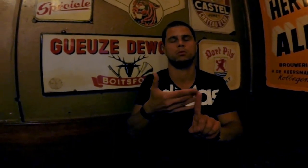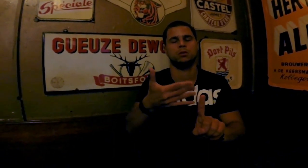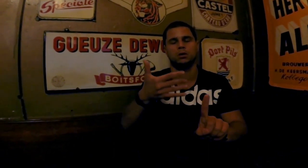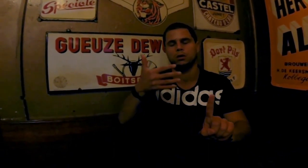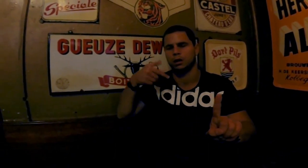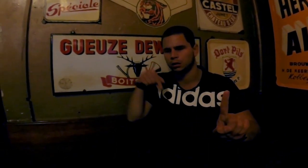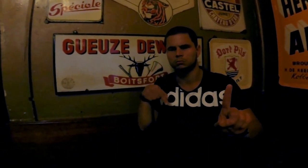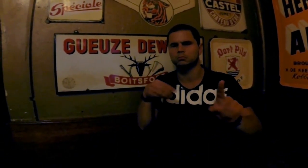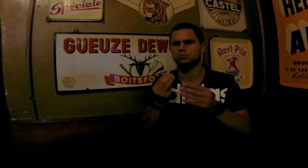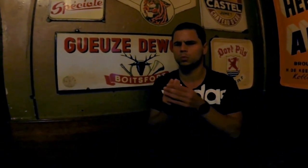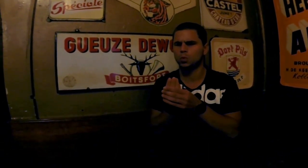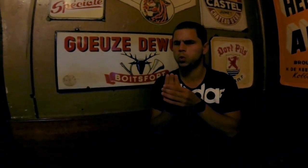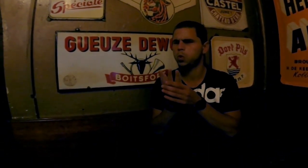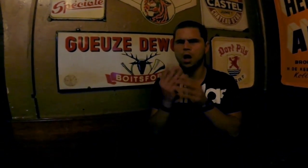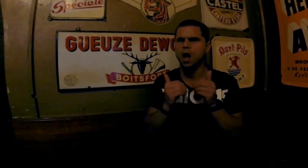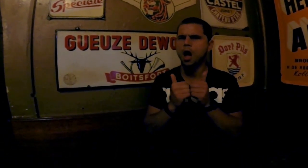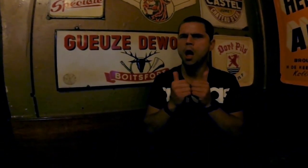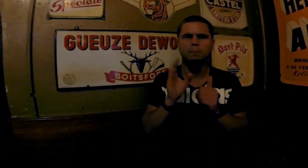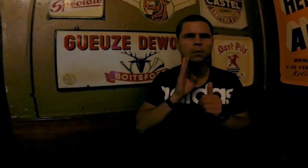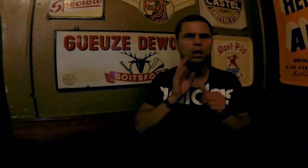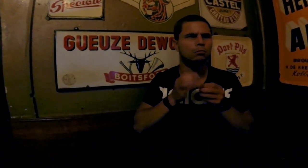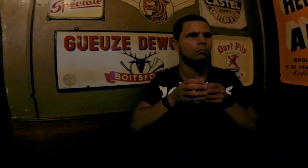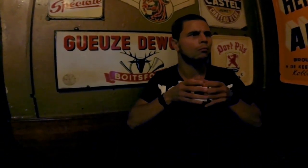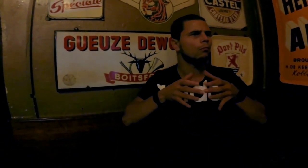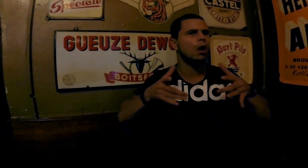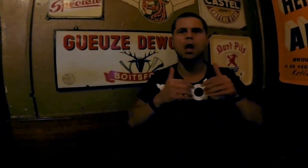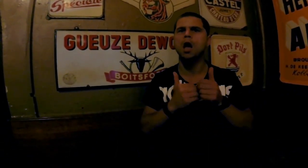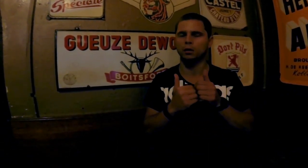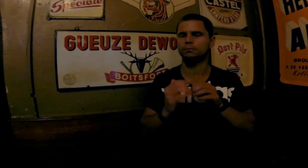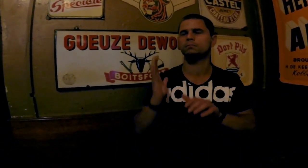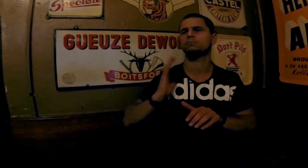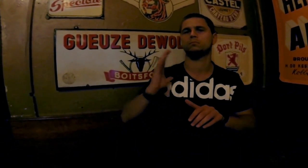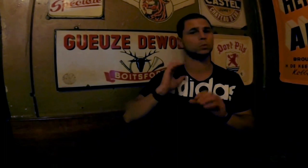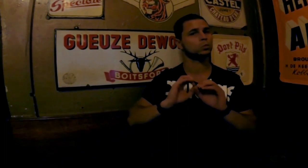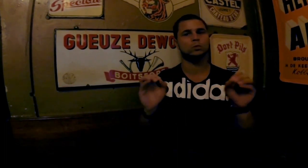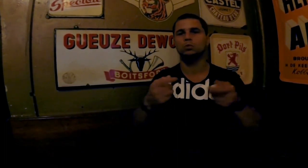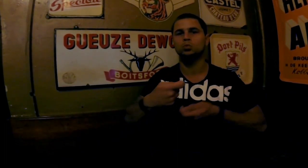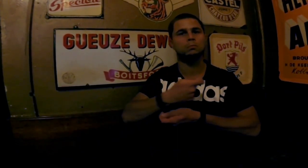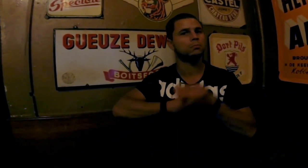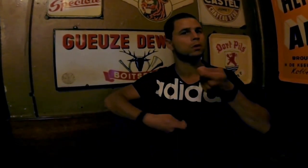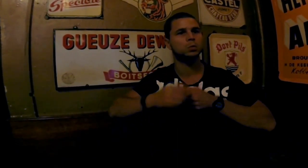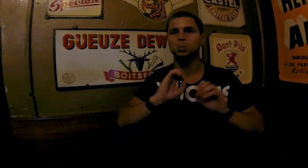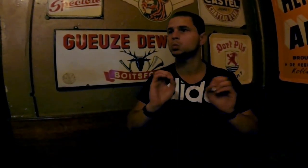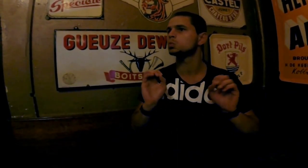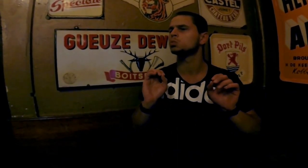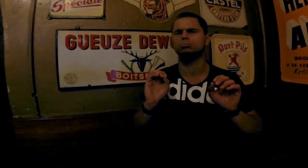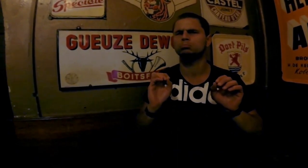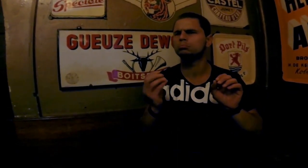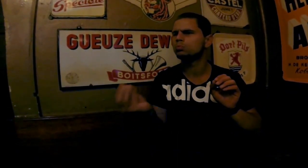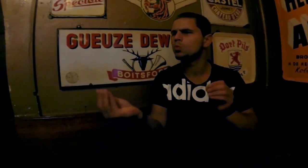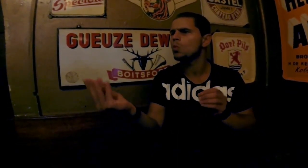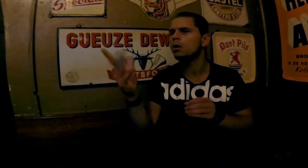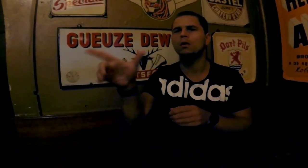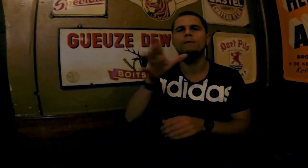Alright I'll tell you how everything begins here. There was no strong in trade market.